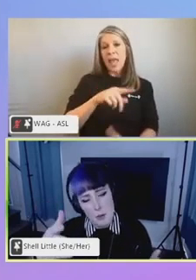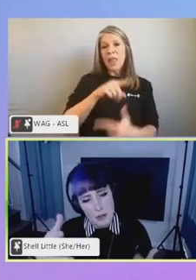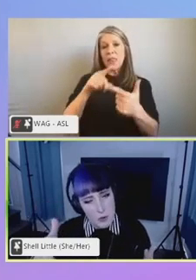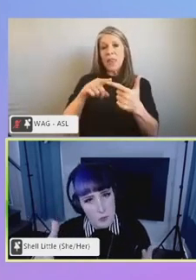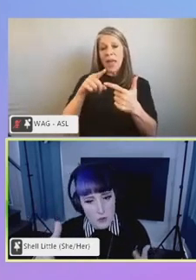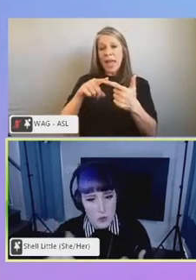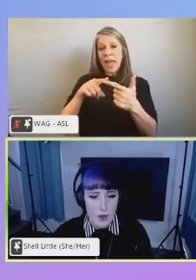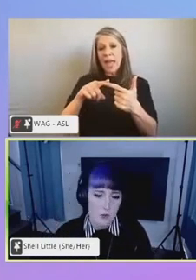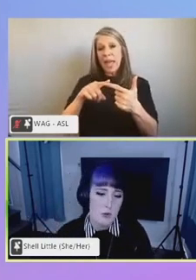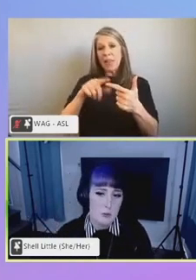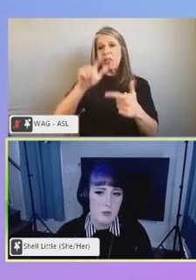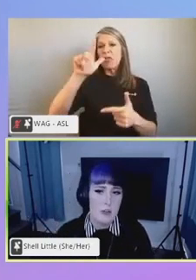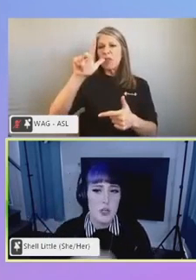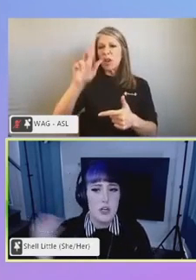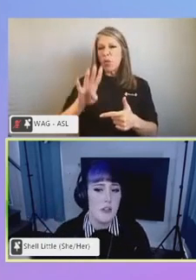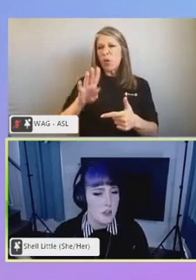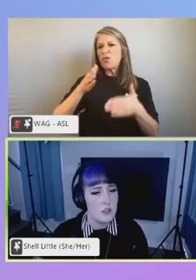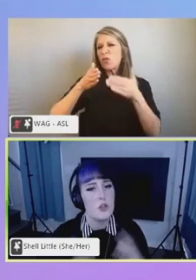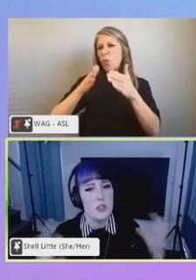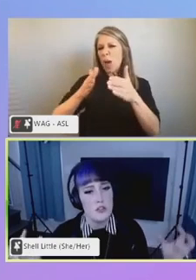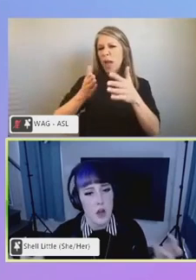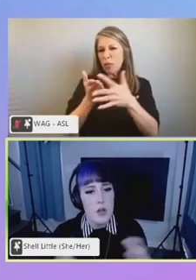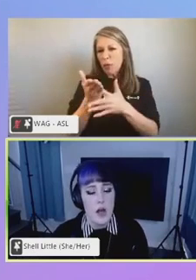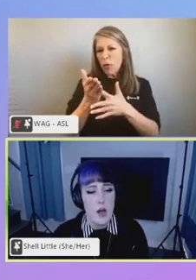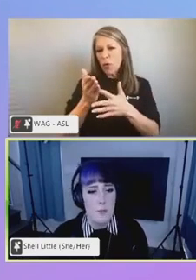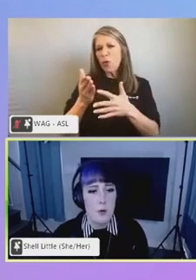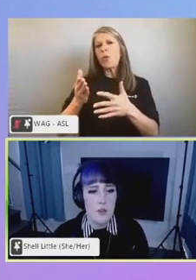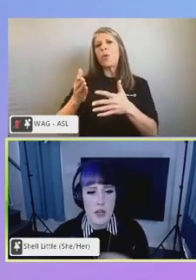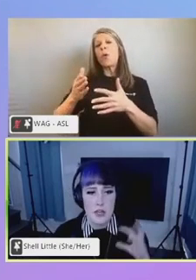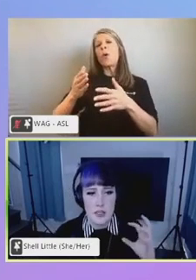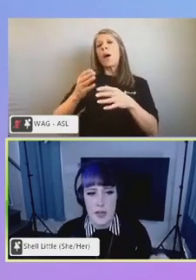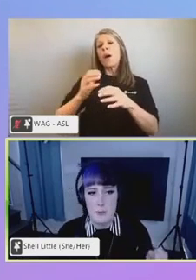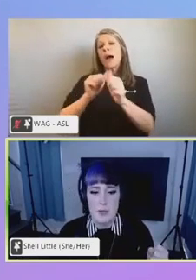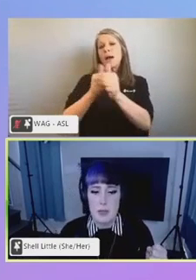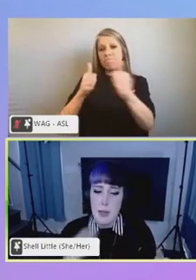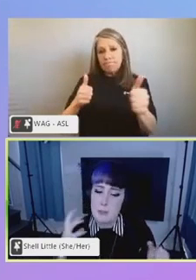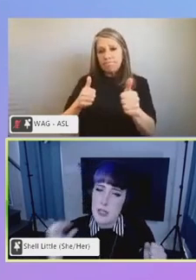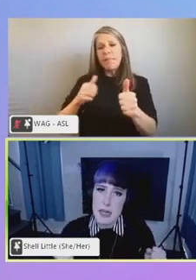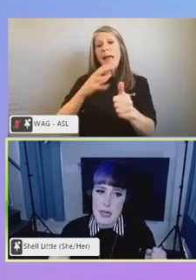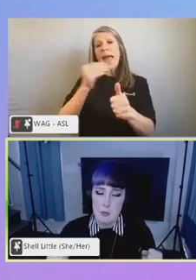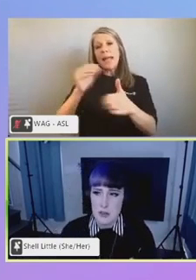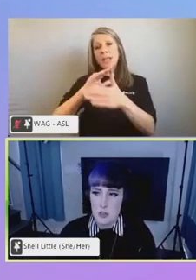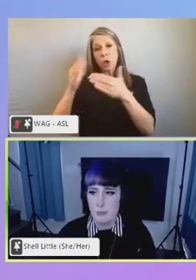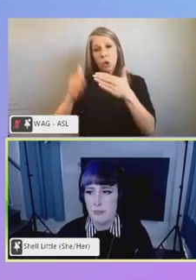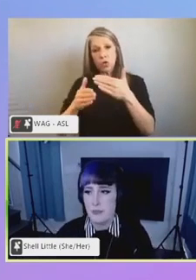first session is pretty short. Next to that with the public kind of hits the third way through. Then